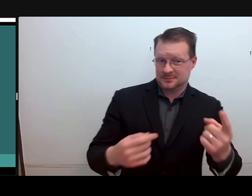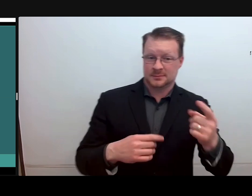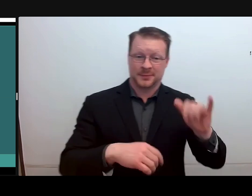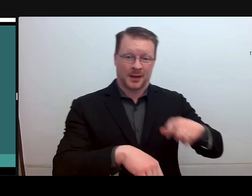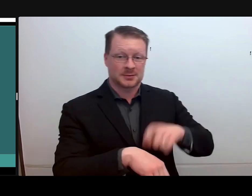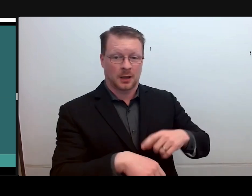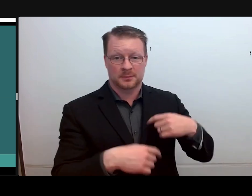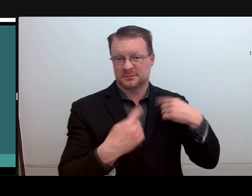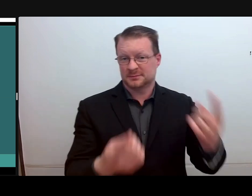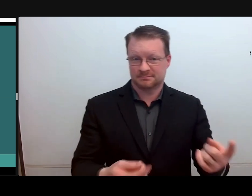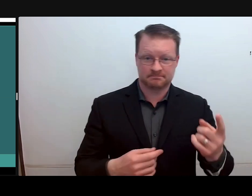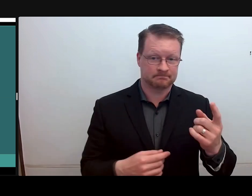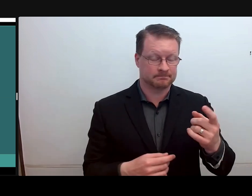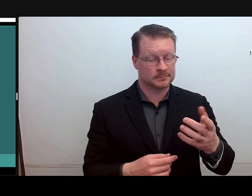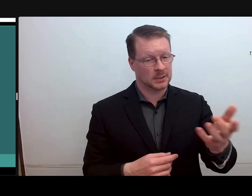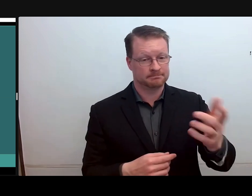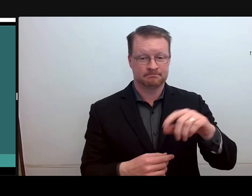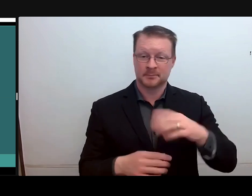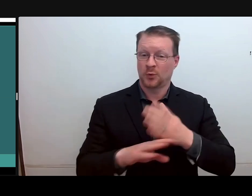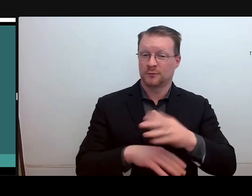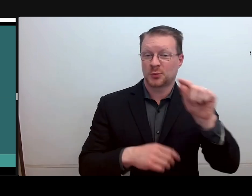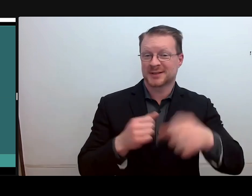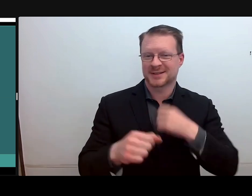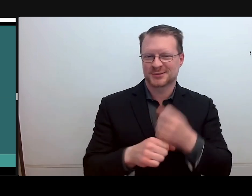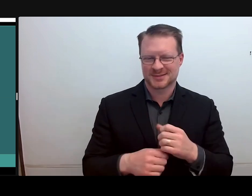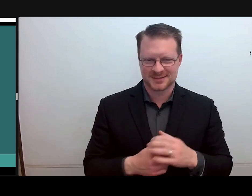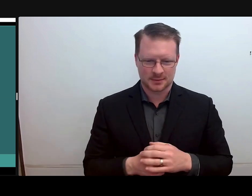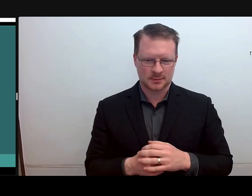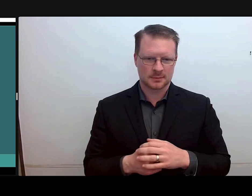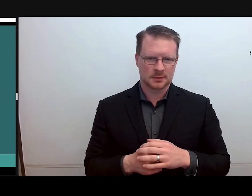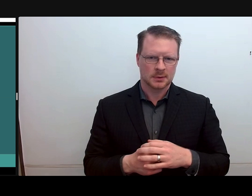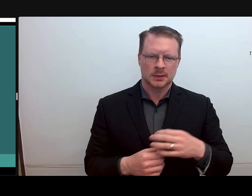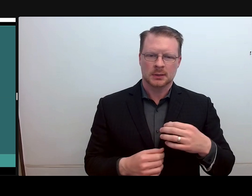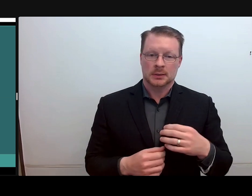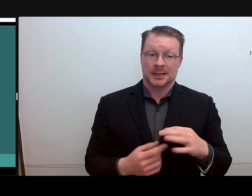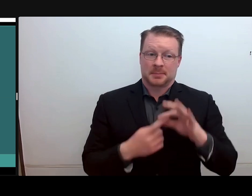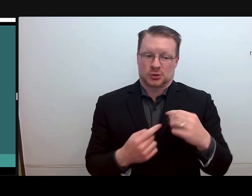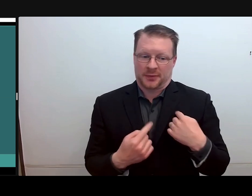Since that time, in the past over 20 years now,